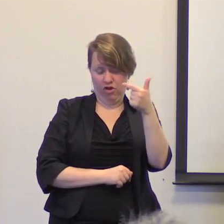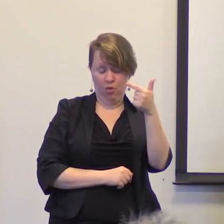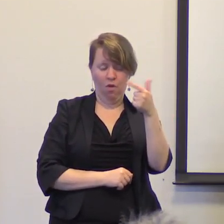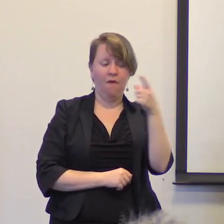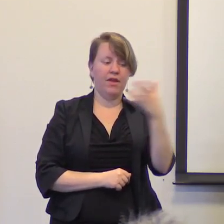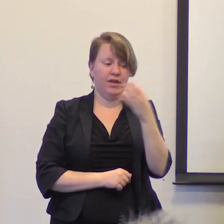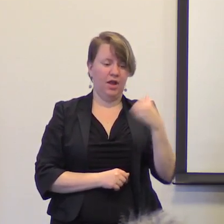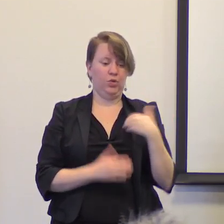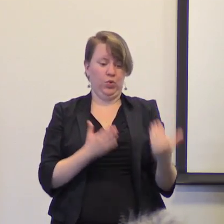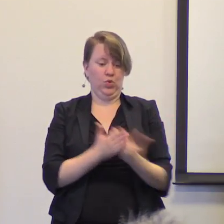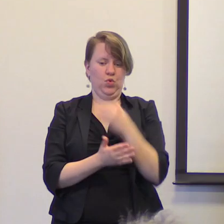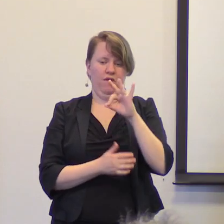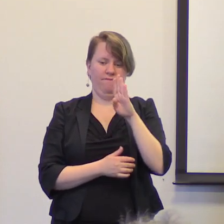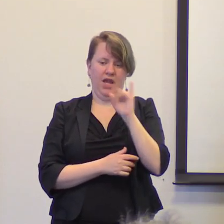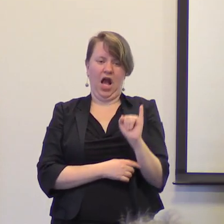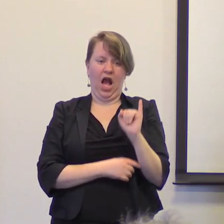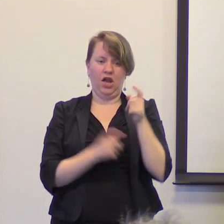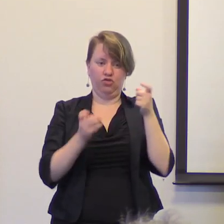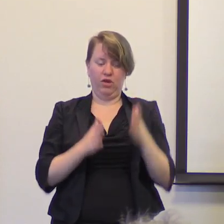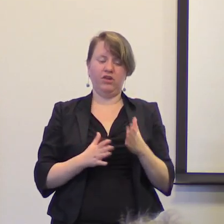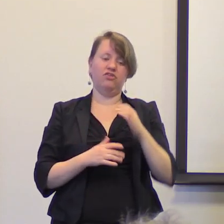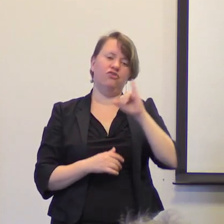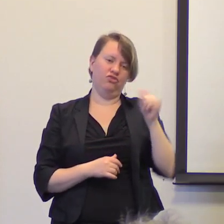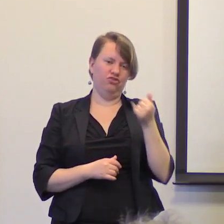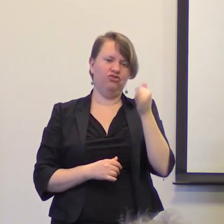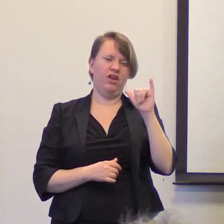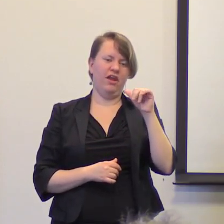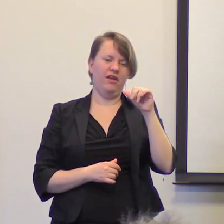because he had a new FBI director named J. Edgar Hoover, who was willing to help--was